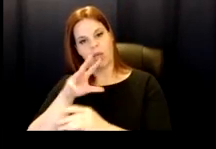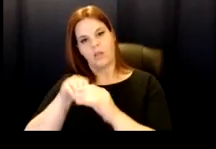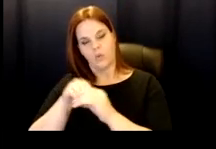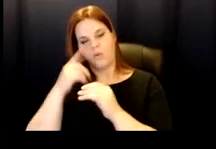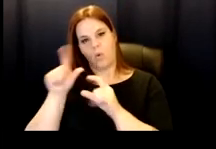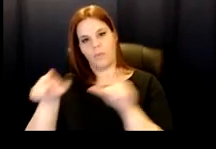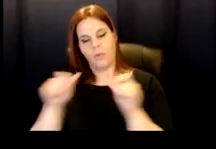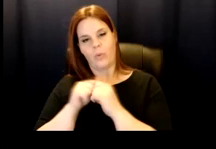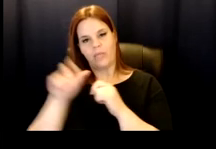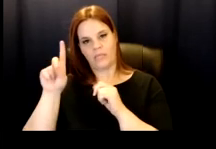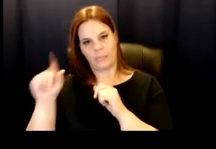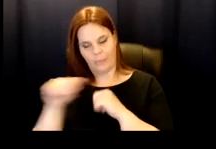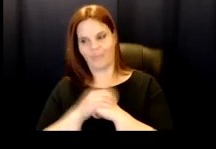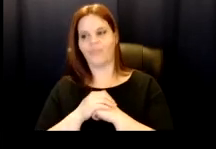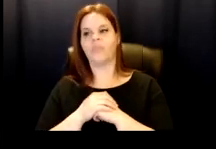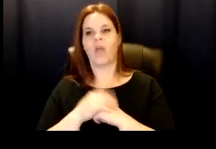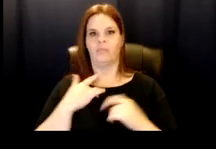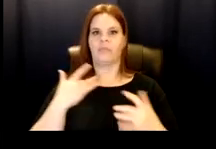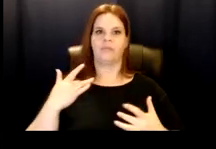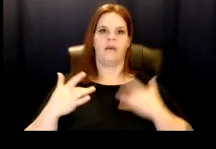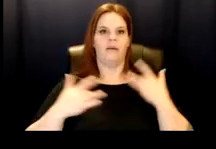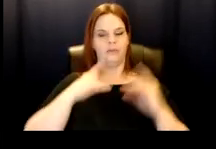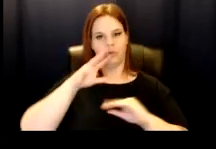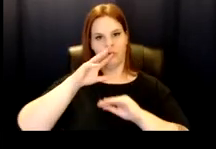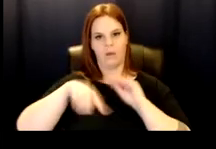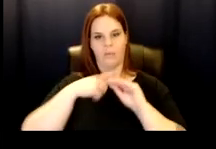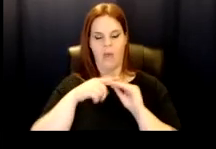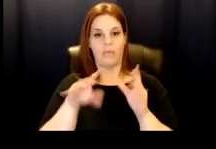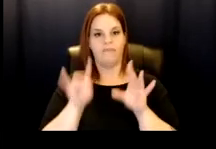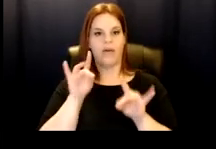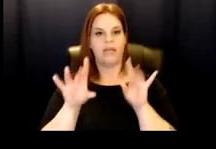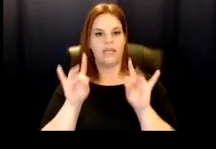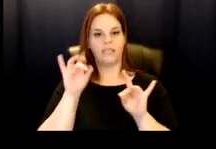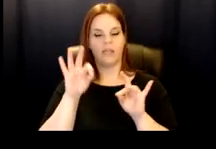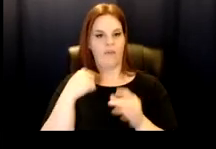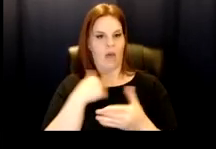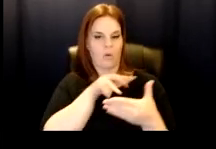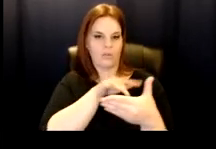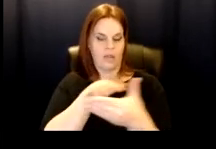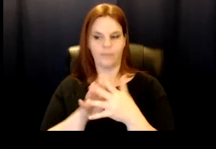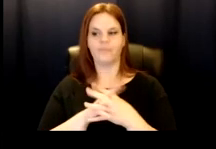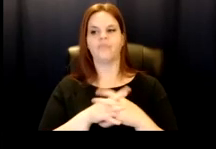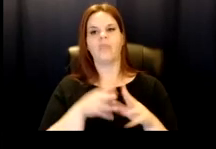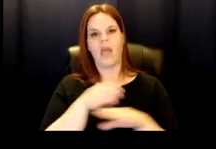excited to talk about the findings of our study. So, after going through pages and pages